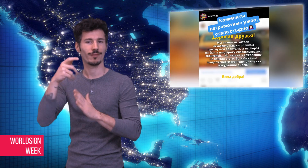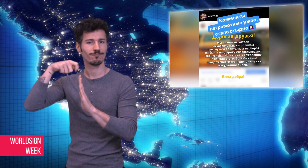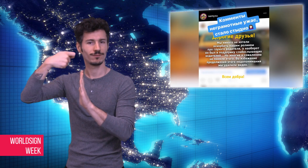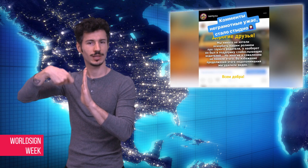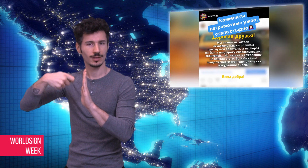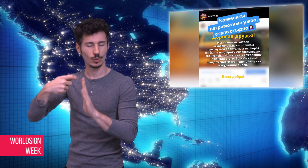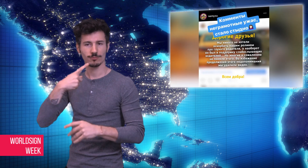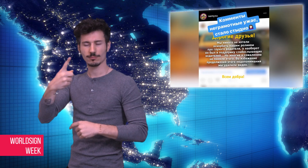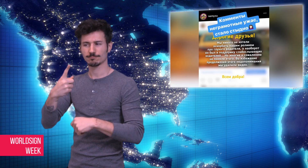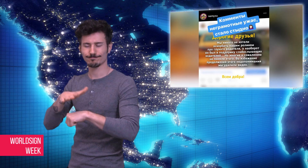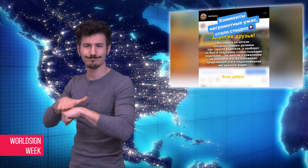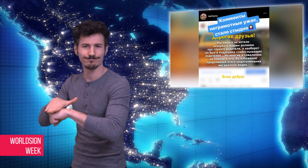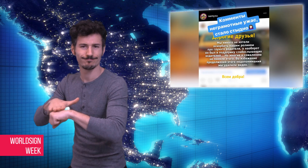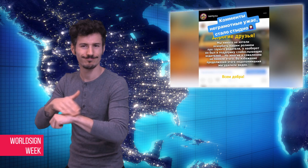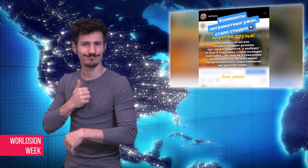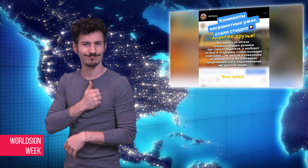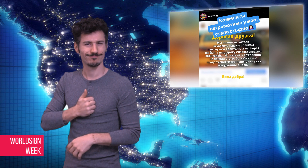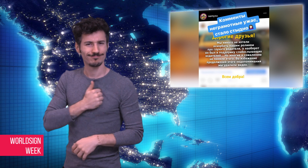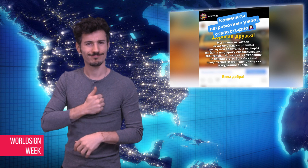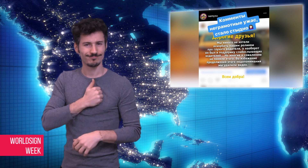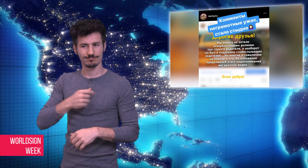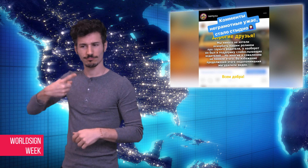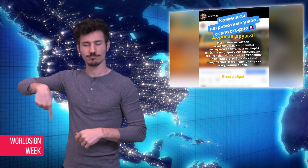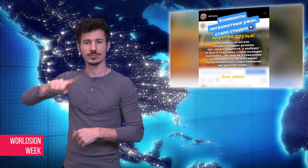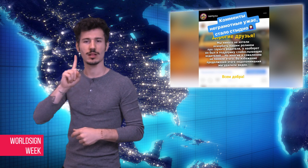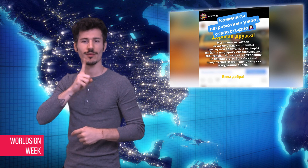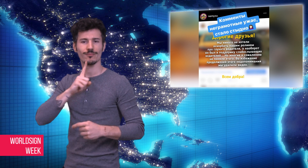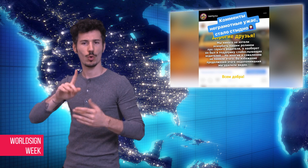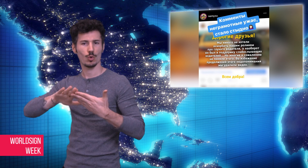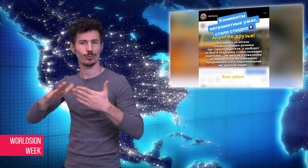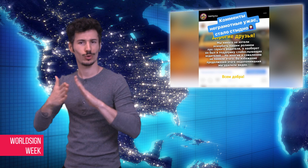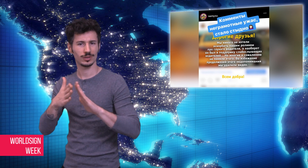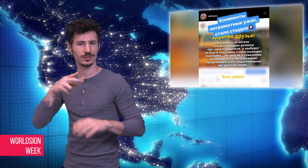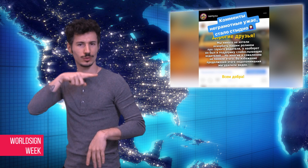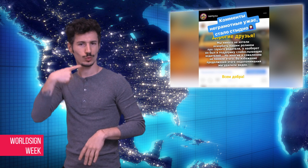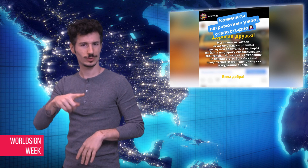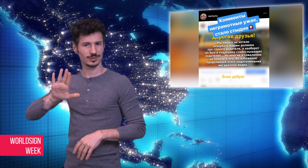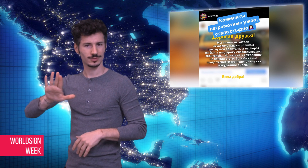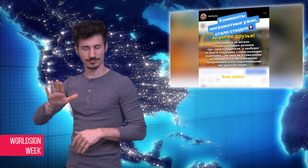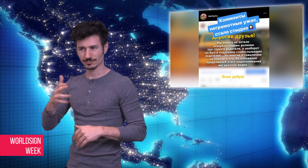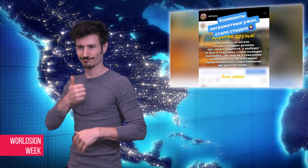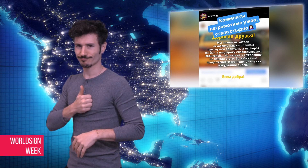community on Instagram and has removed the video.